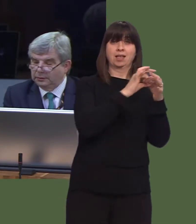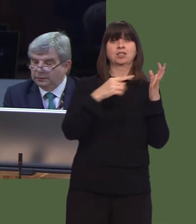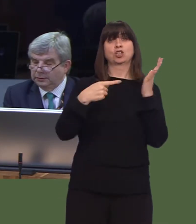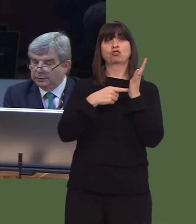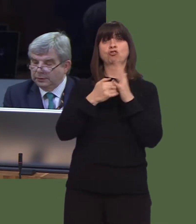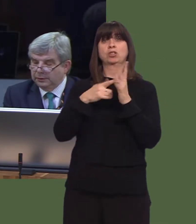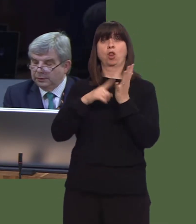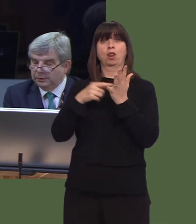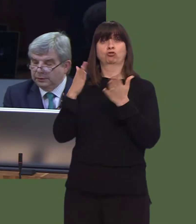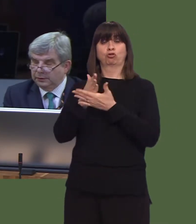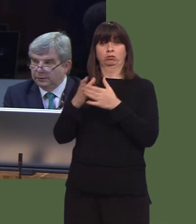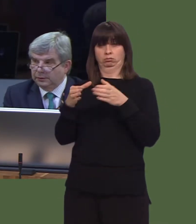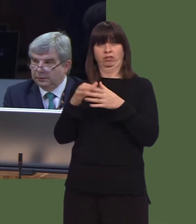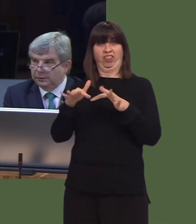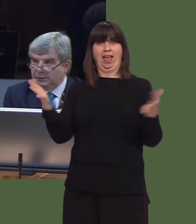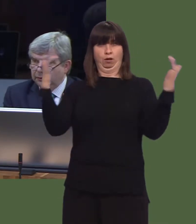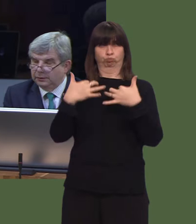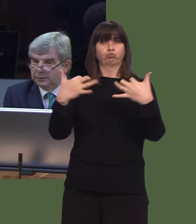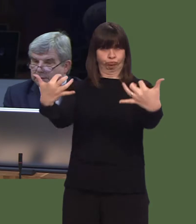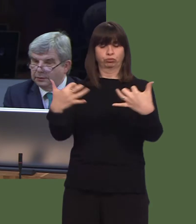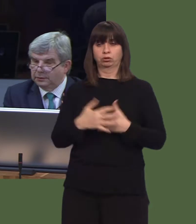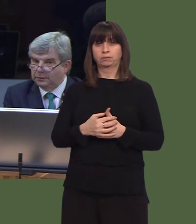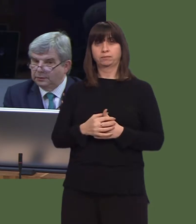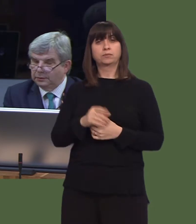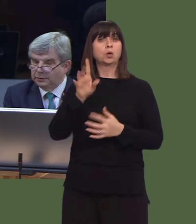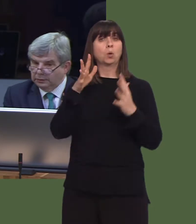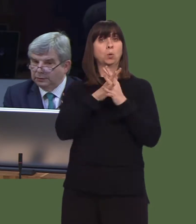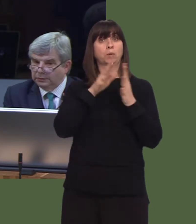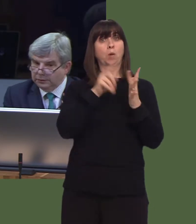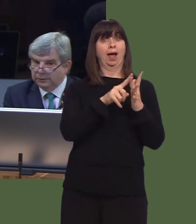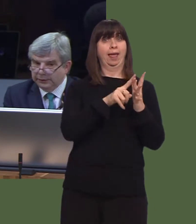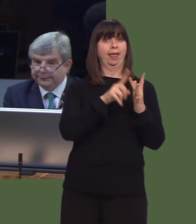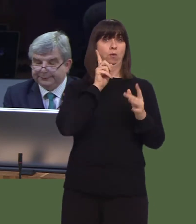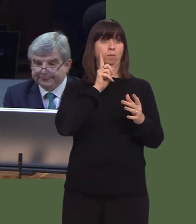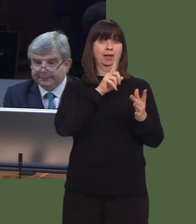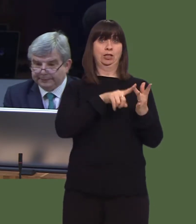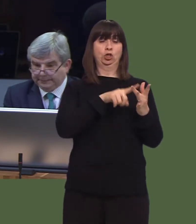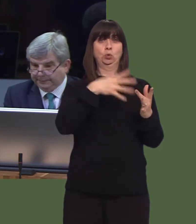Itís clear that the Womenís Institute want to lead a campaign on food poverty over the